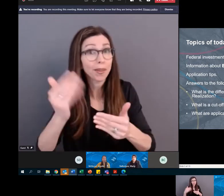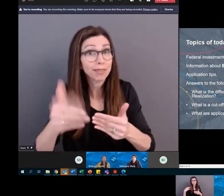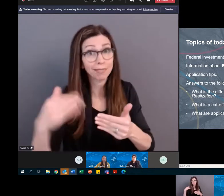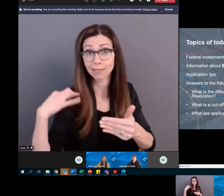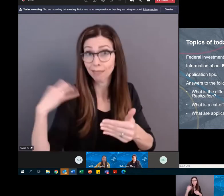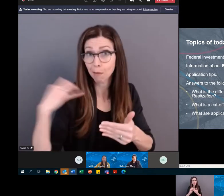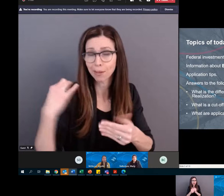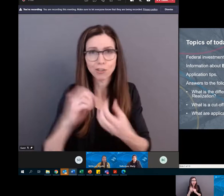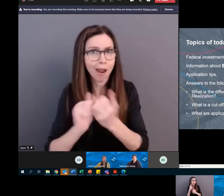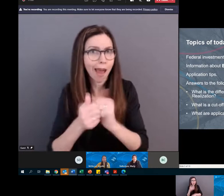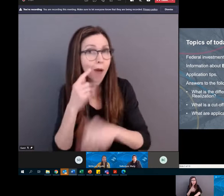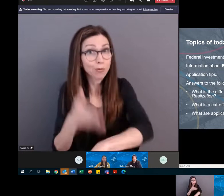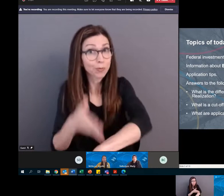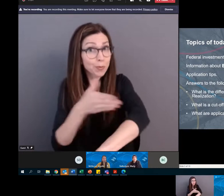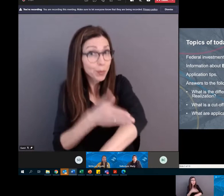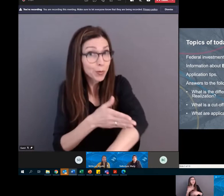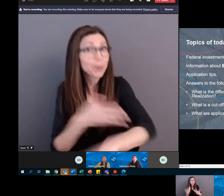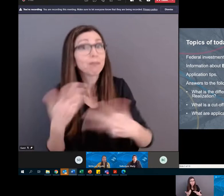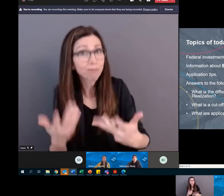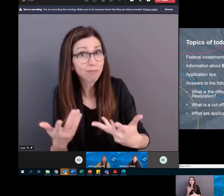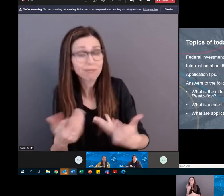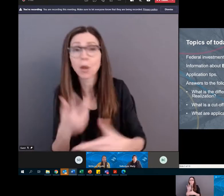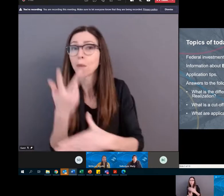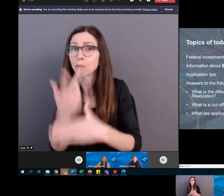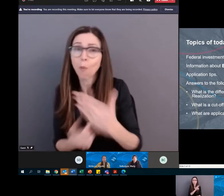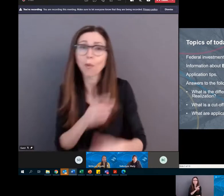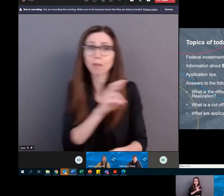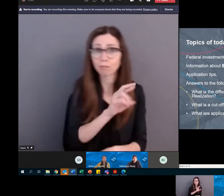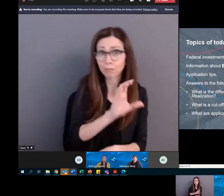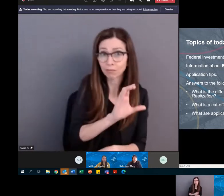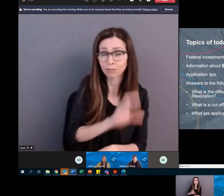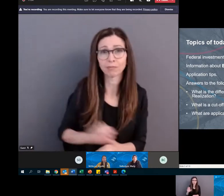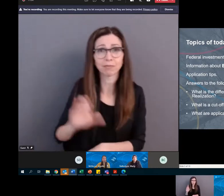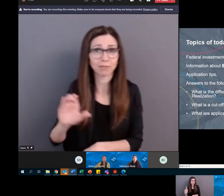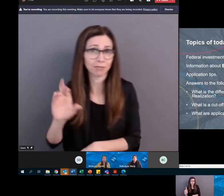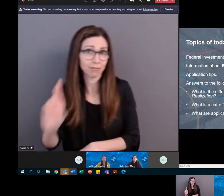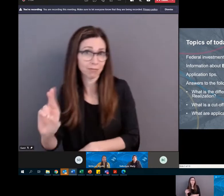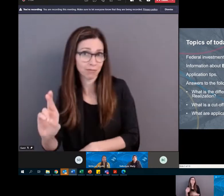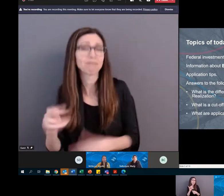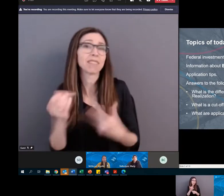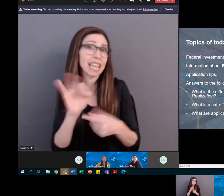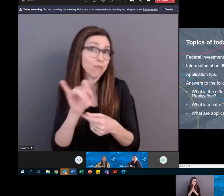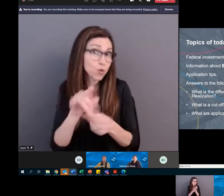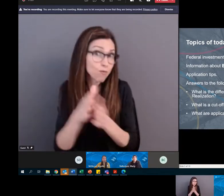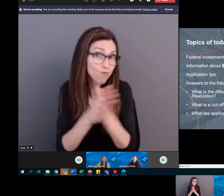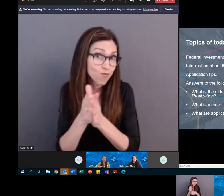Creation and Concept to Realization components of Explore and Create.